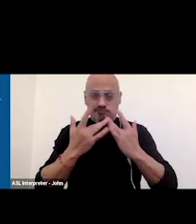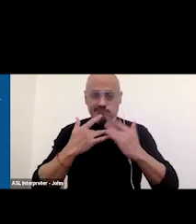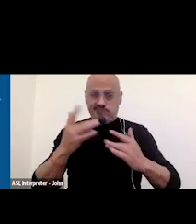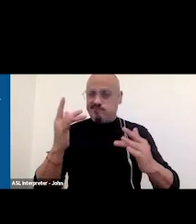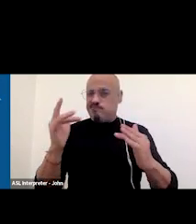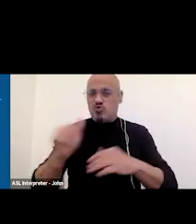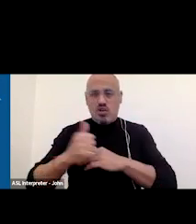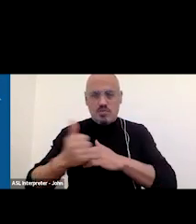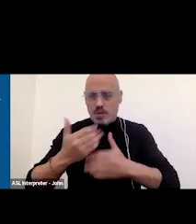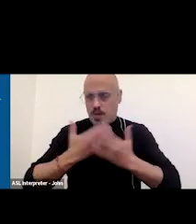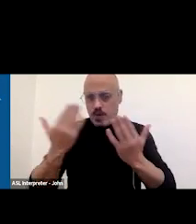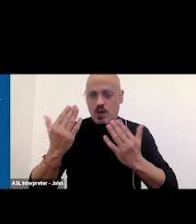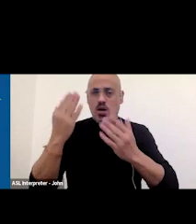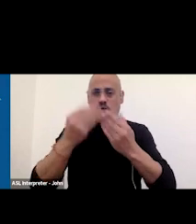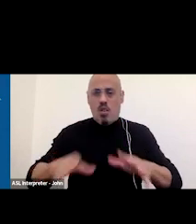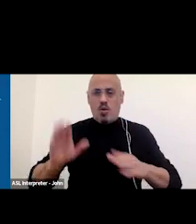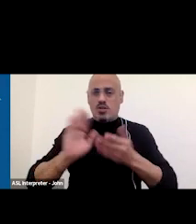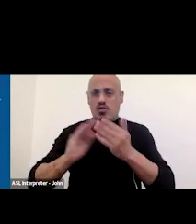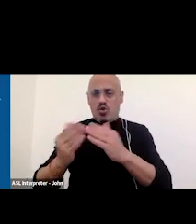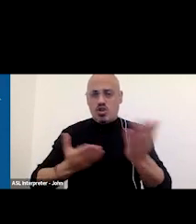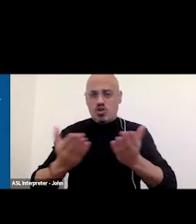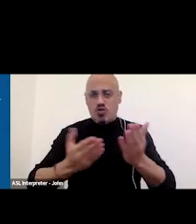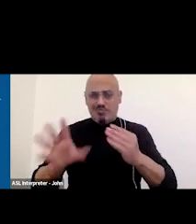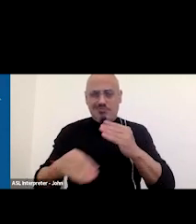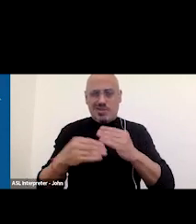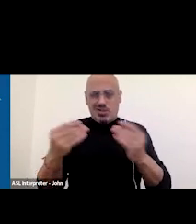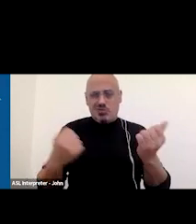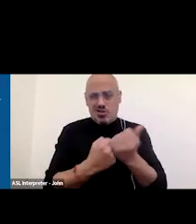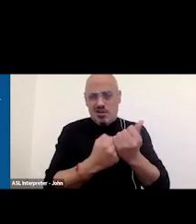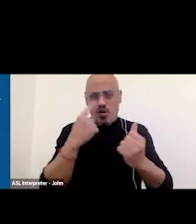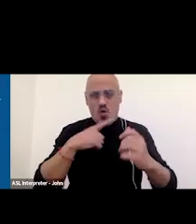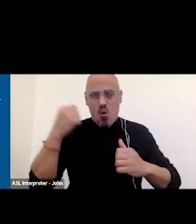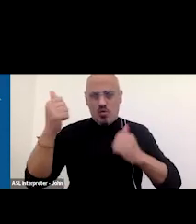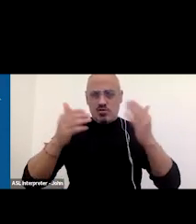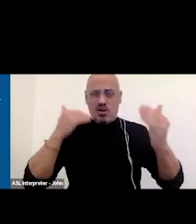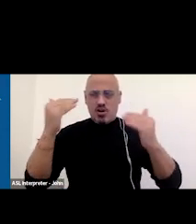and loss of community surface as additional challenges for older adults experiencing homelessness.